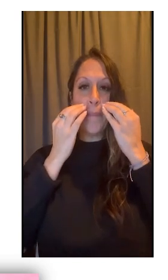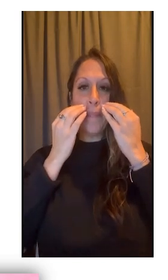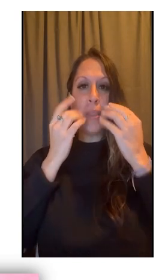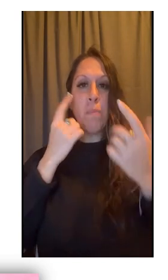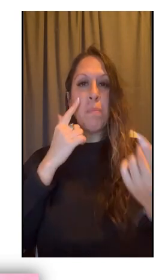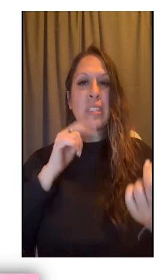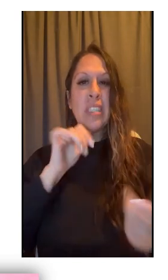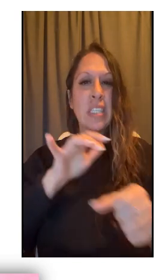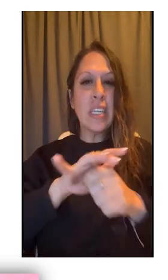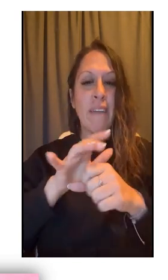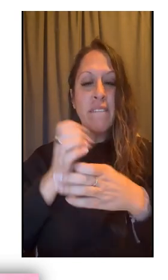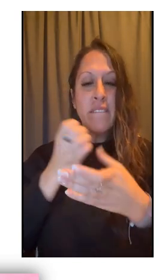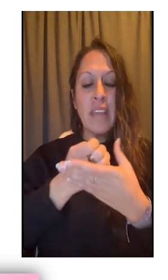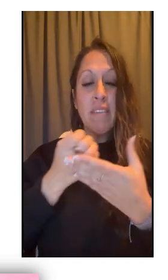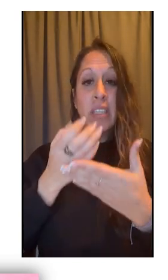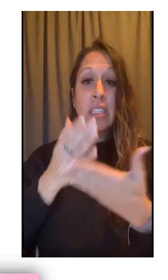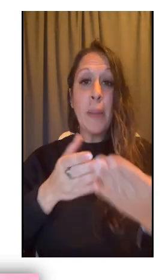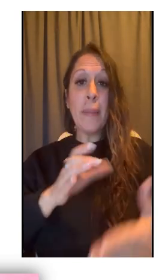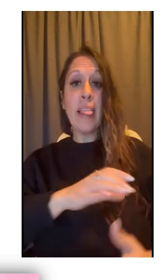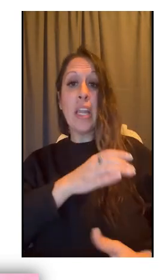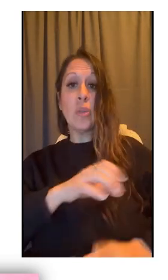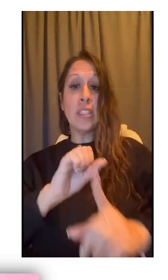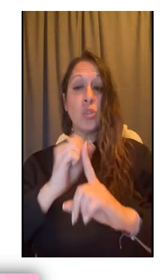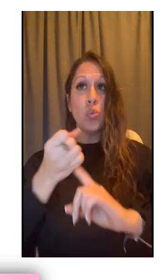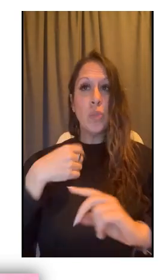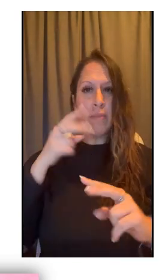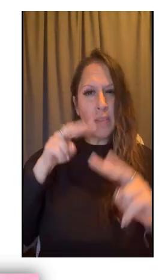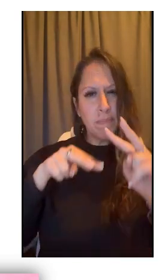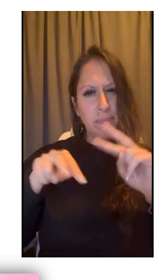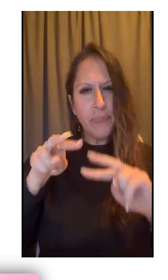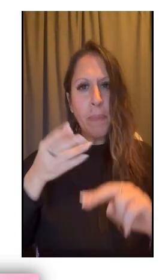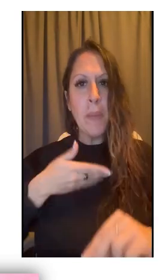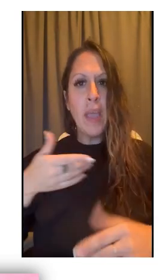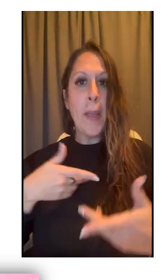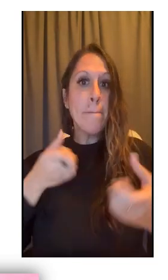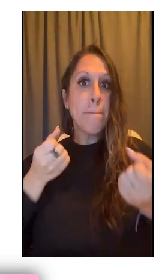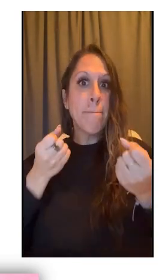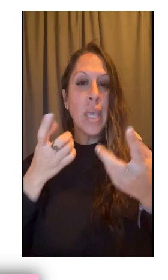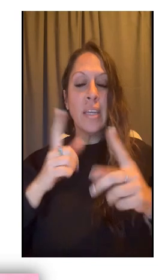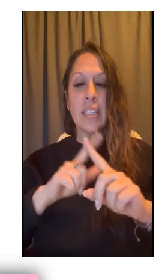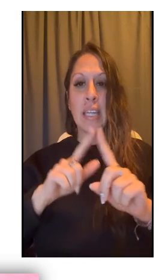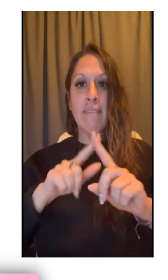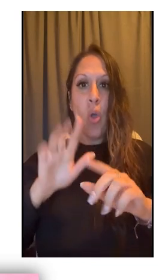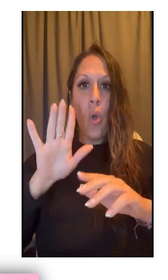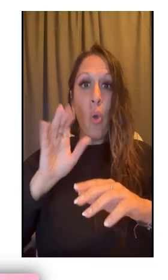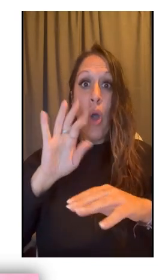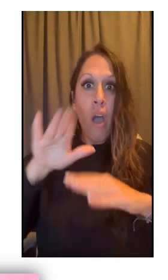and some clinical situations that we have seen in which babies have had many and sometimes all of these ties released